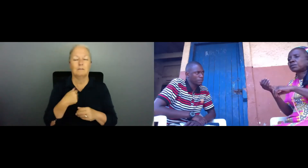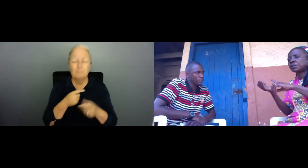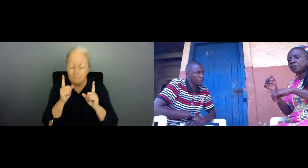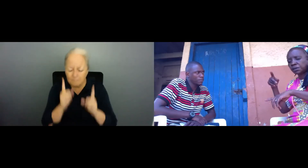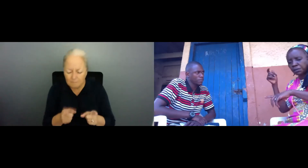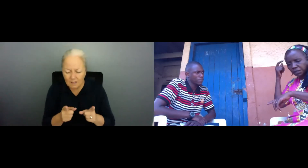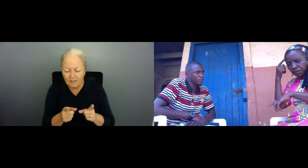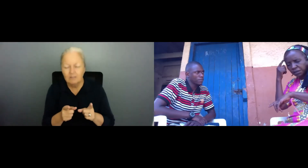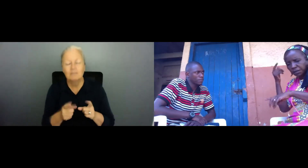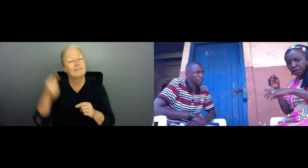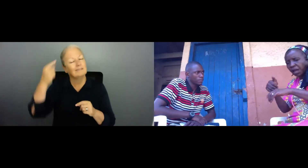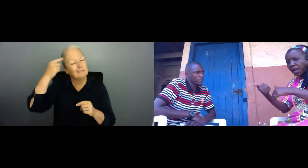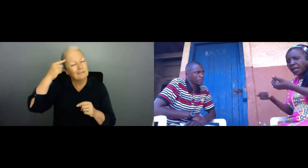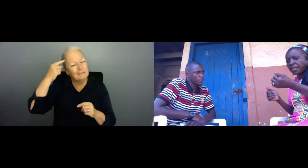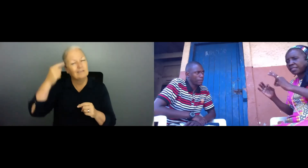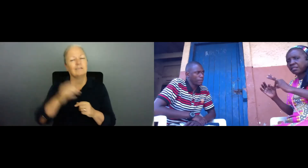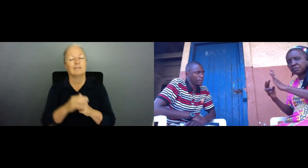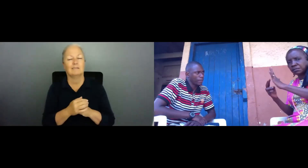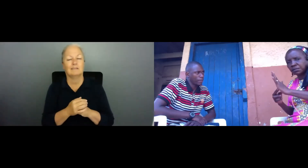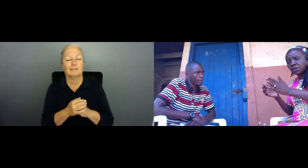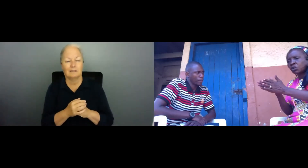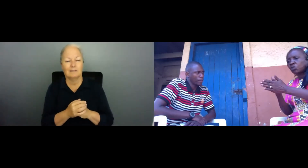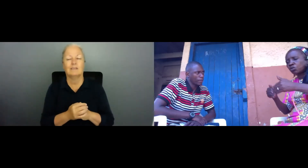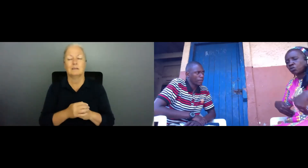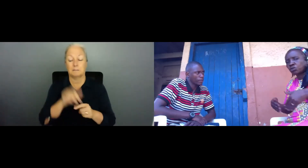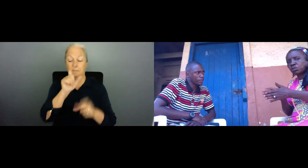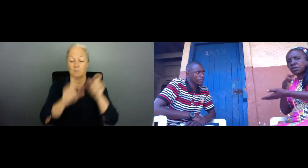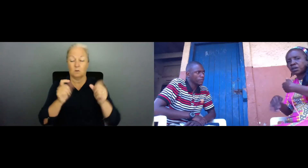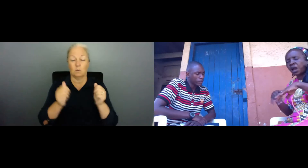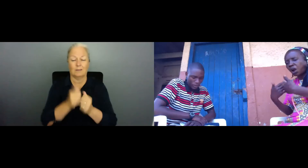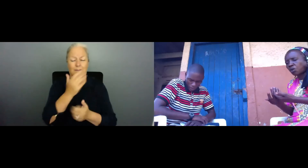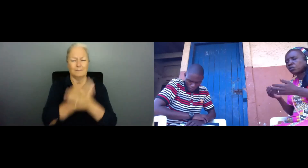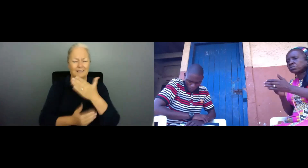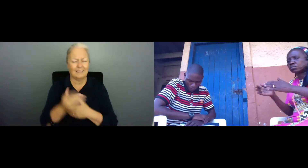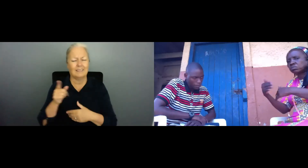other identities as well with disability and how complex this can be but really uh to be mindful